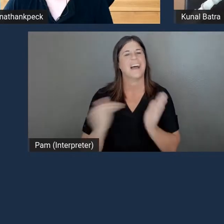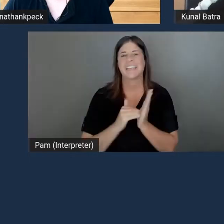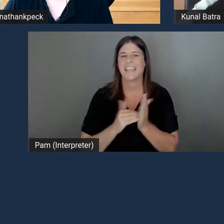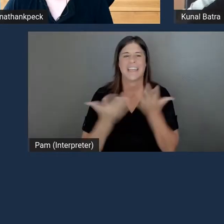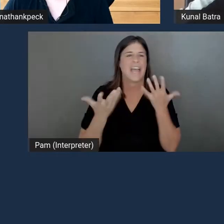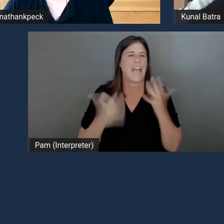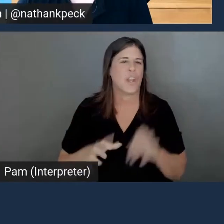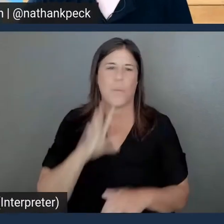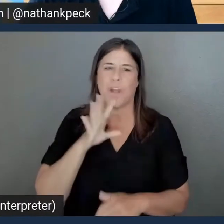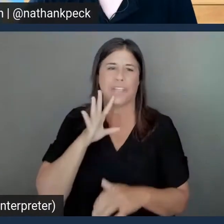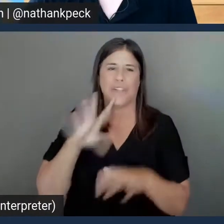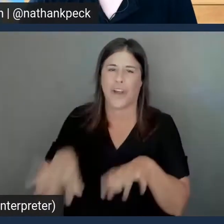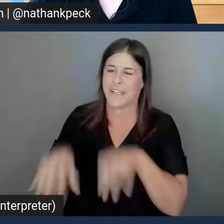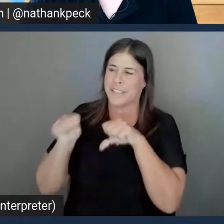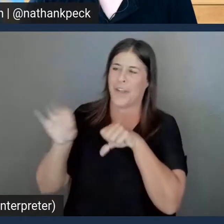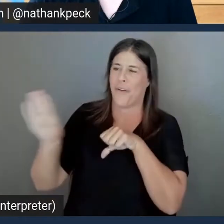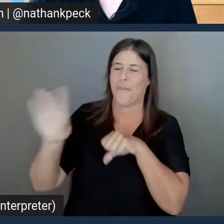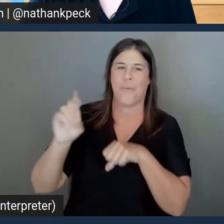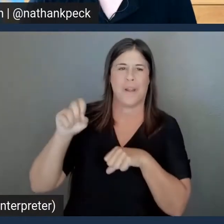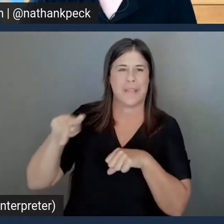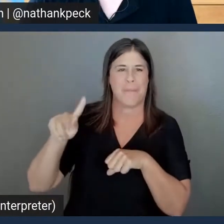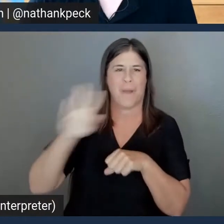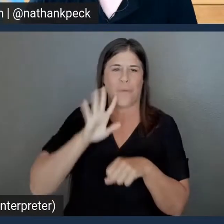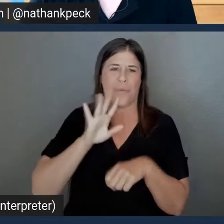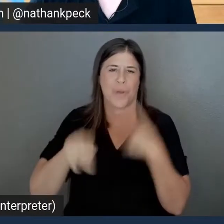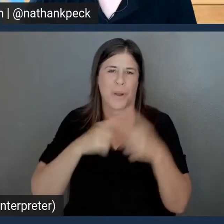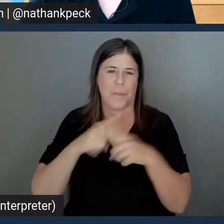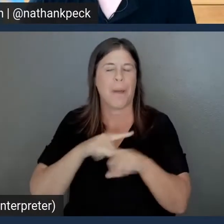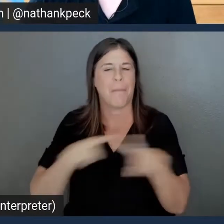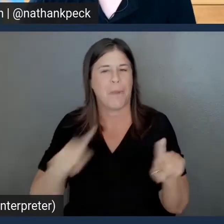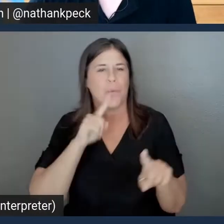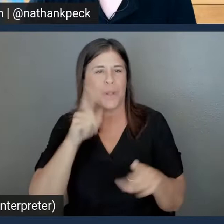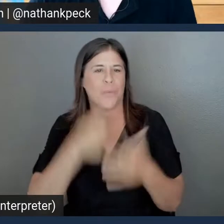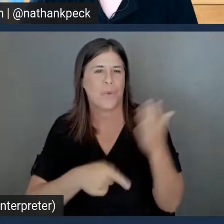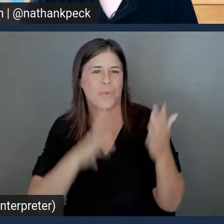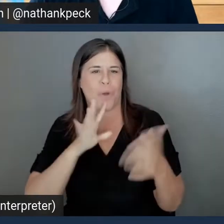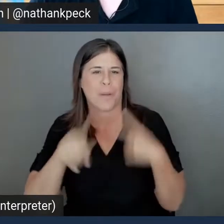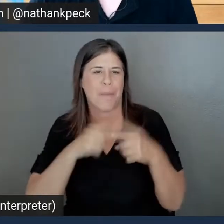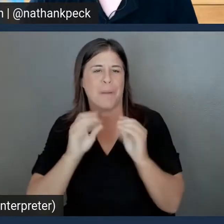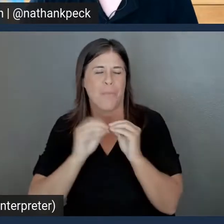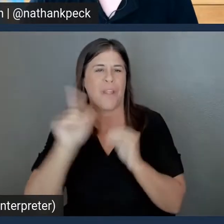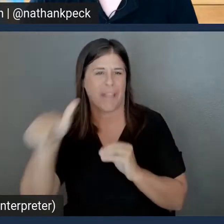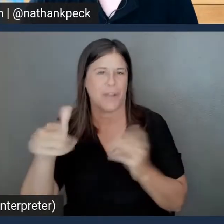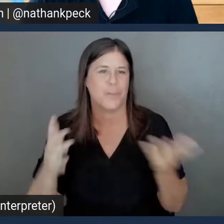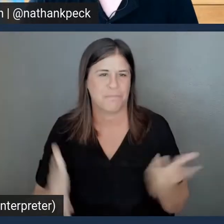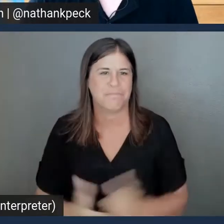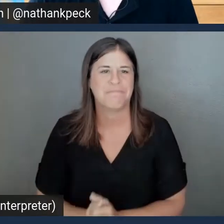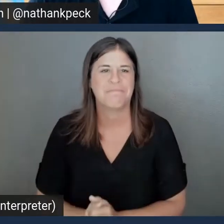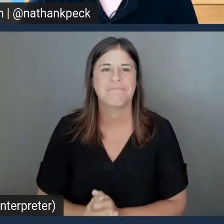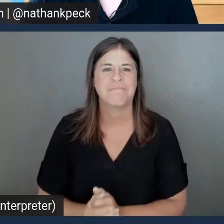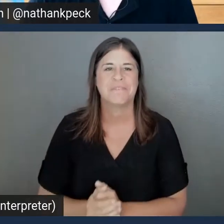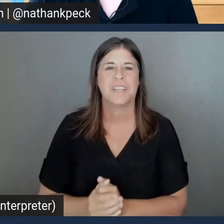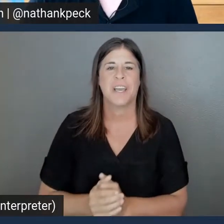but these are some of the differentiators that Deepak is gonna talk about later. Shailesh,